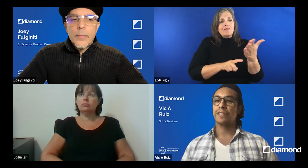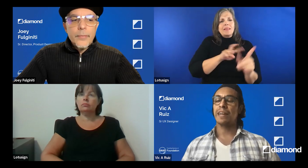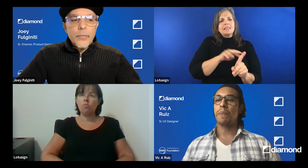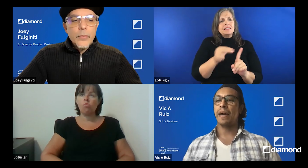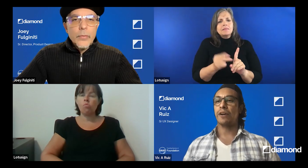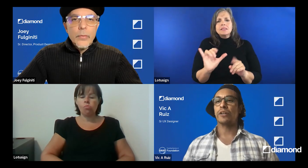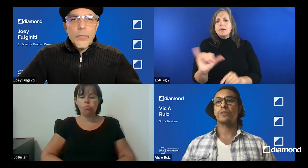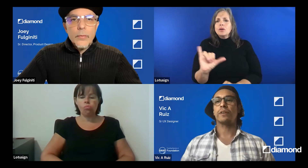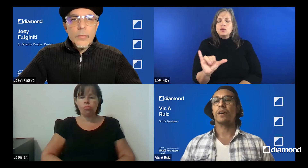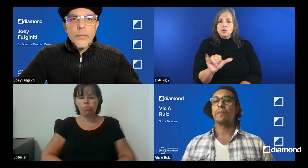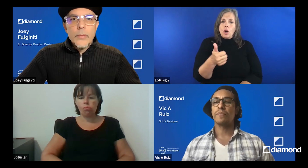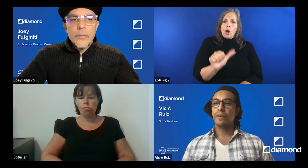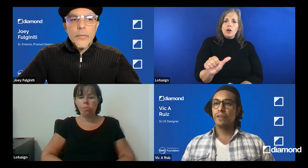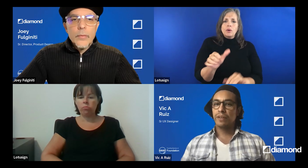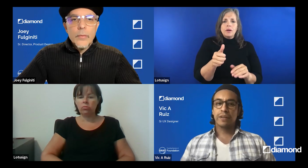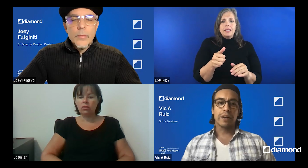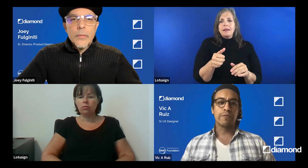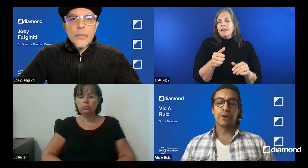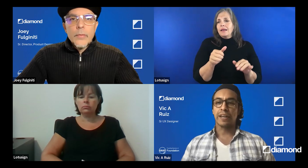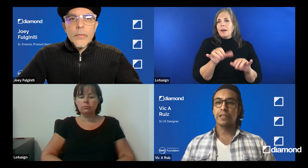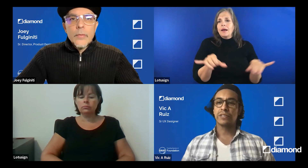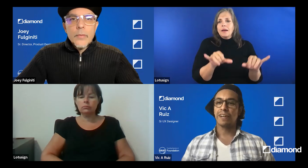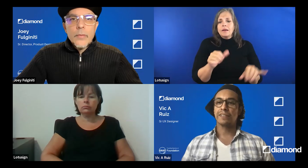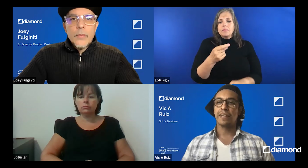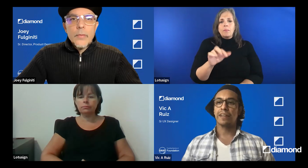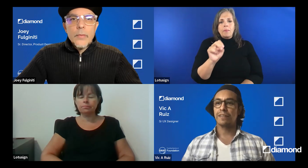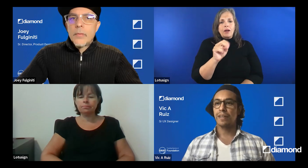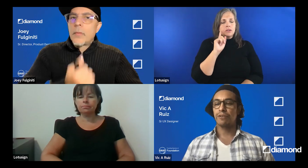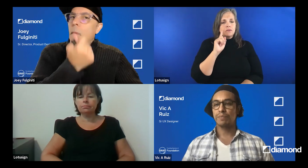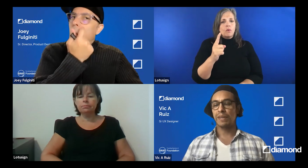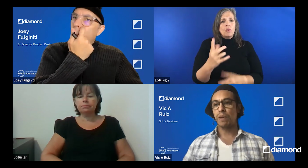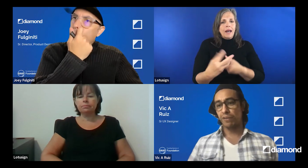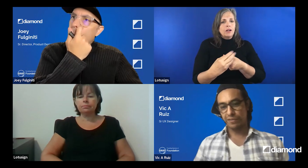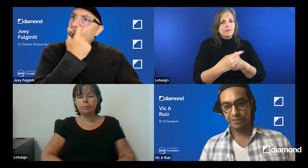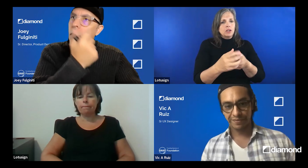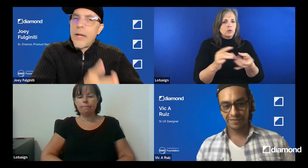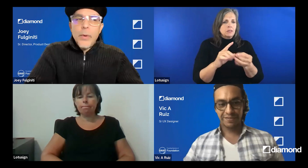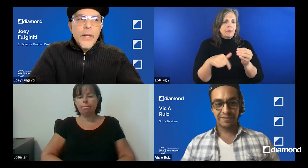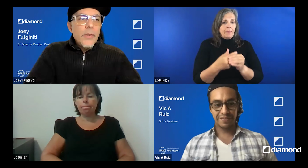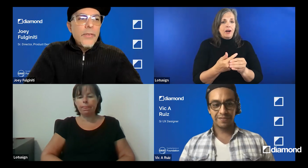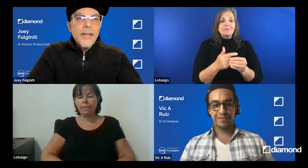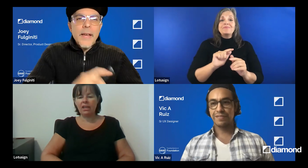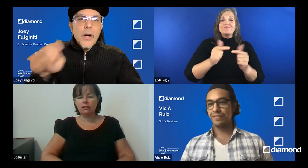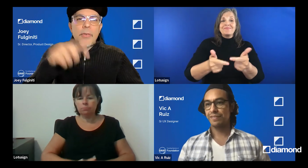any patterns for inclusiveness that that you could speak about yeah well like I said in that awesome